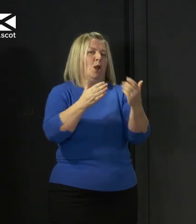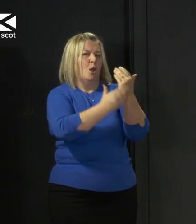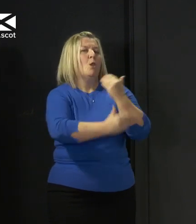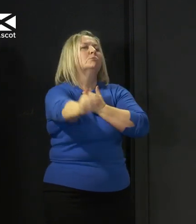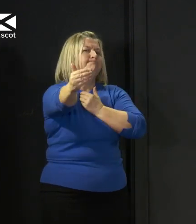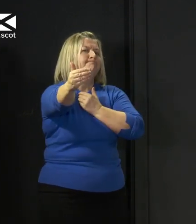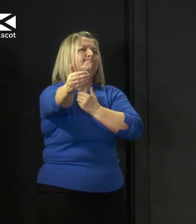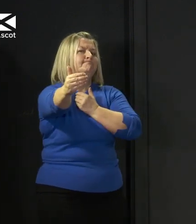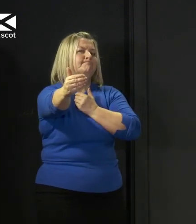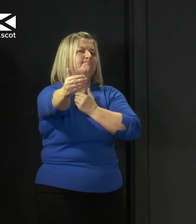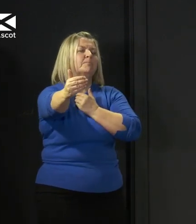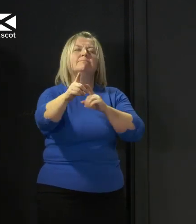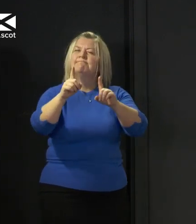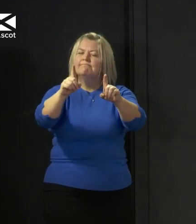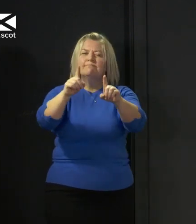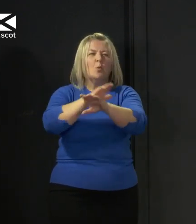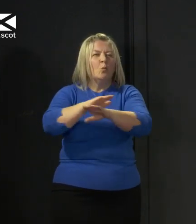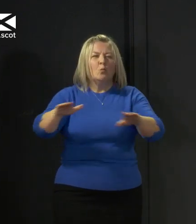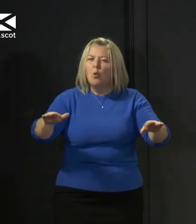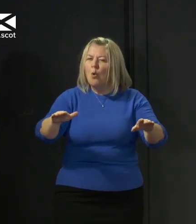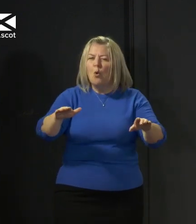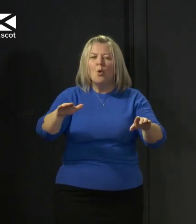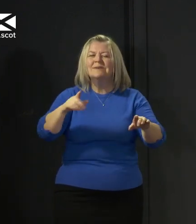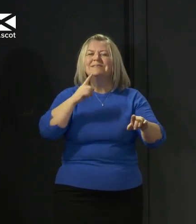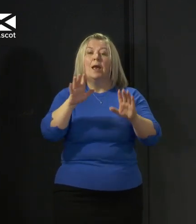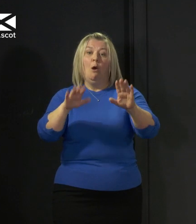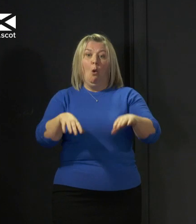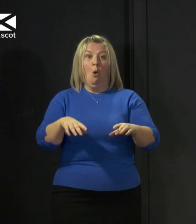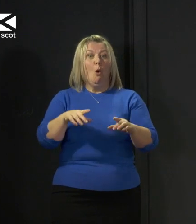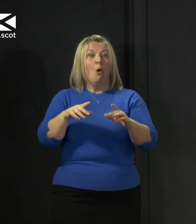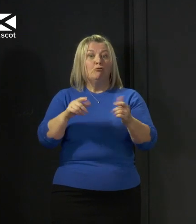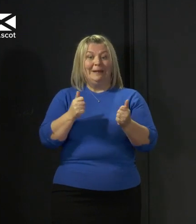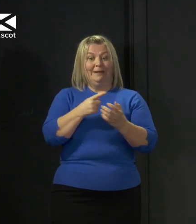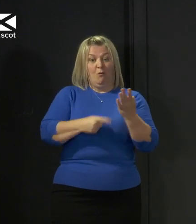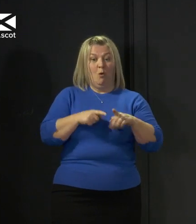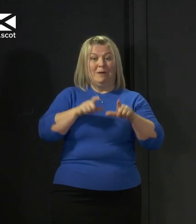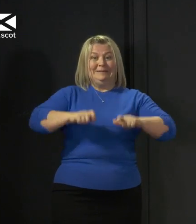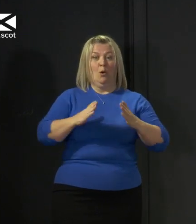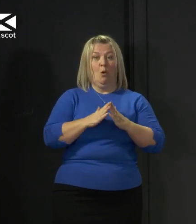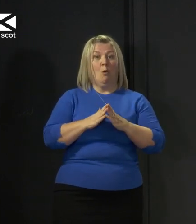set out what measures will be lifted and when were simply not yet in a position